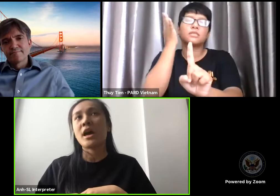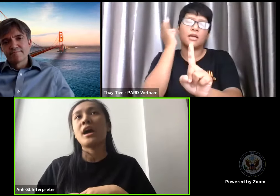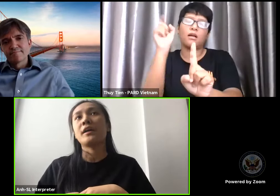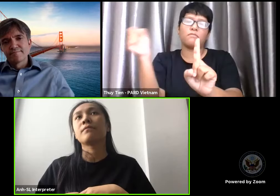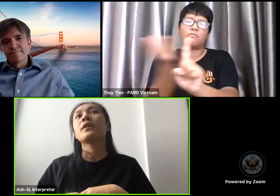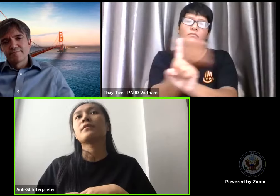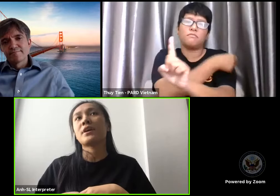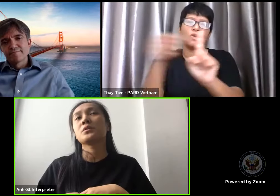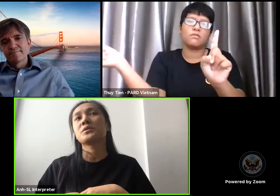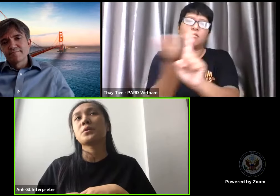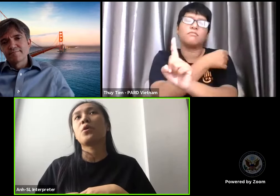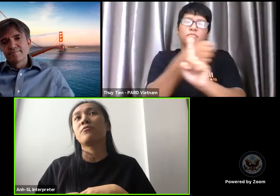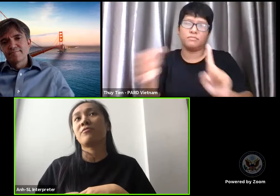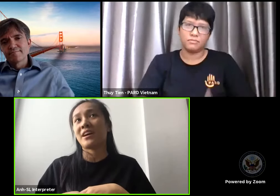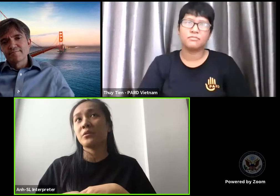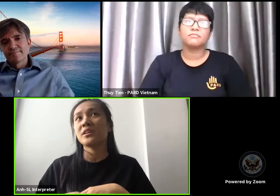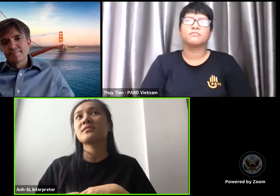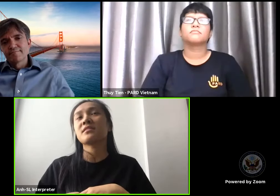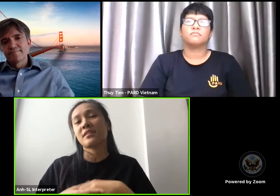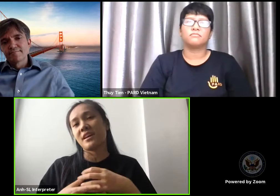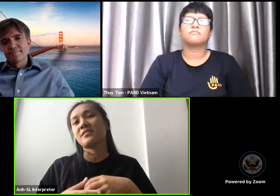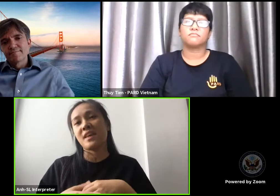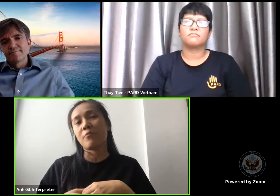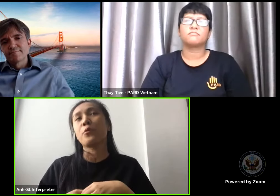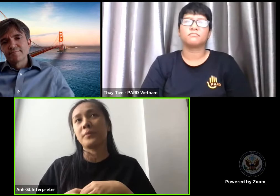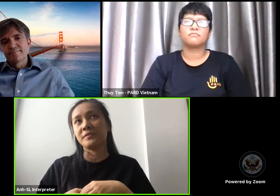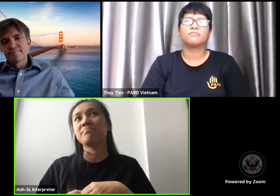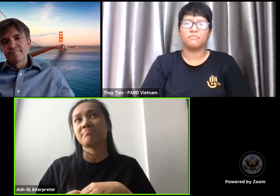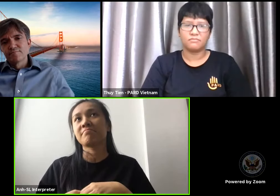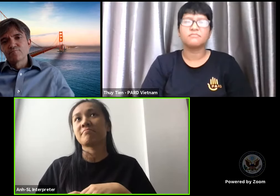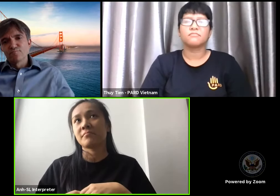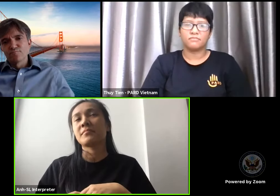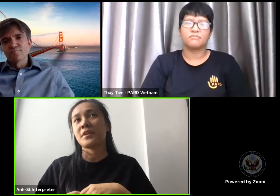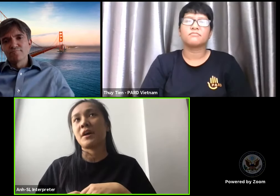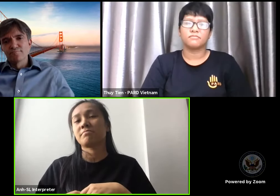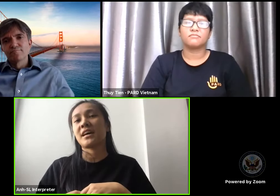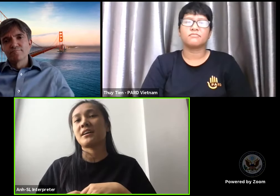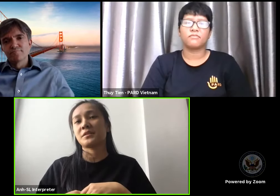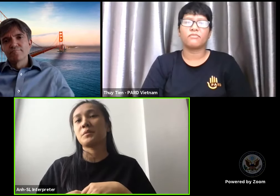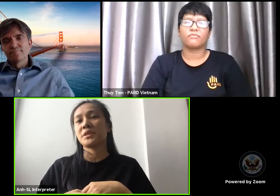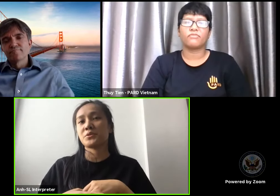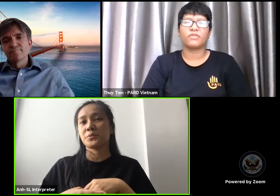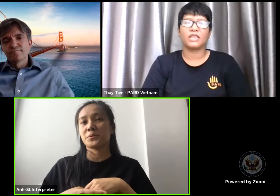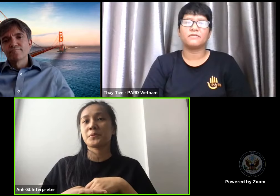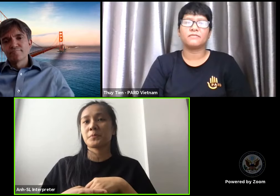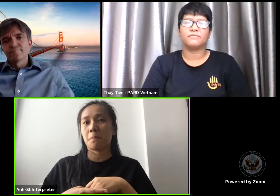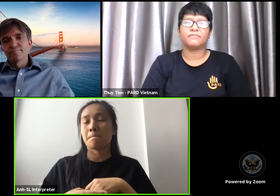And there are also violence against that woman. Yeah, there are some issues.